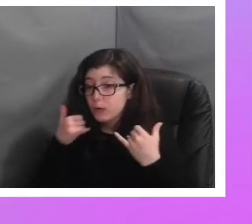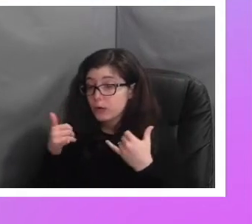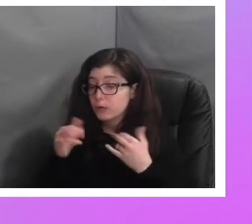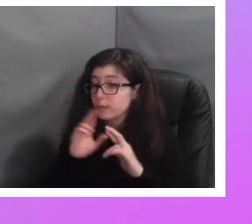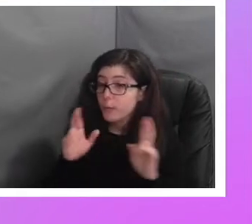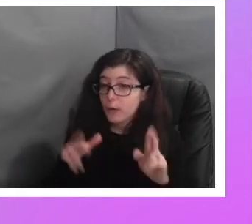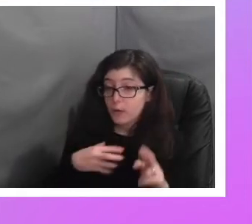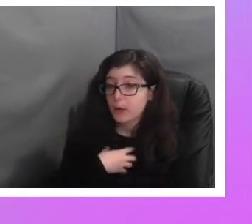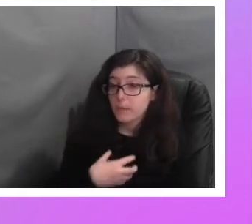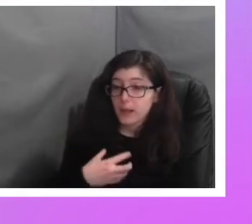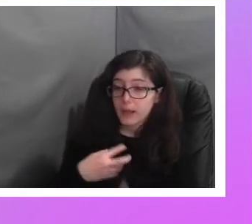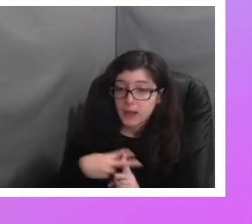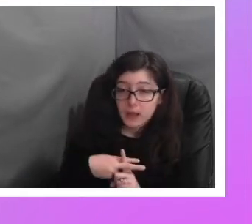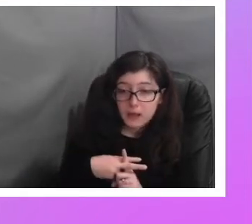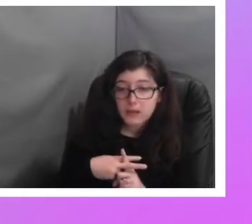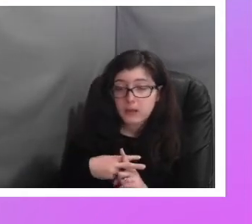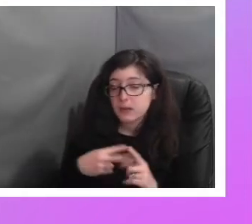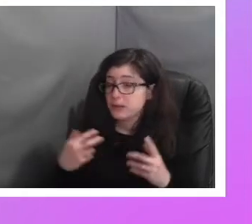did they meet their standards, and so forth.